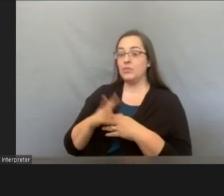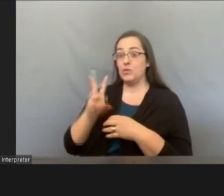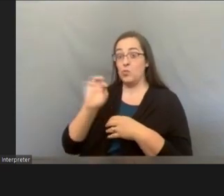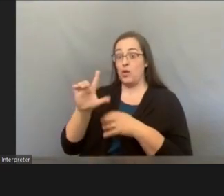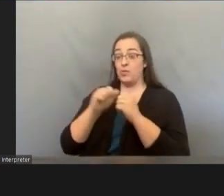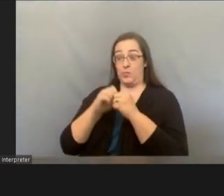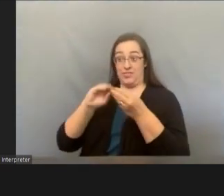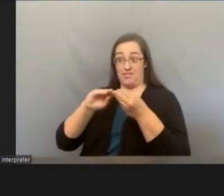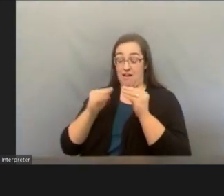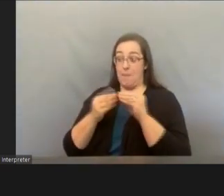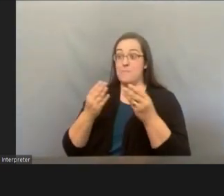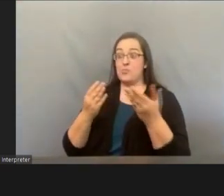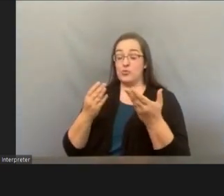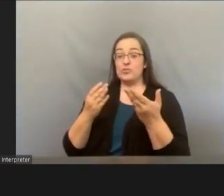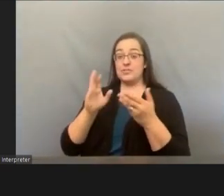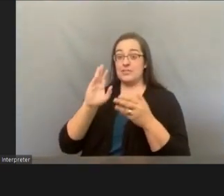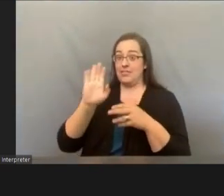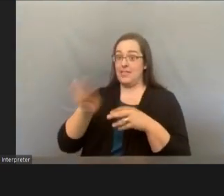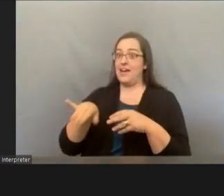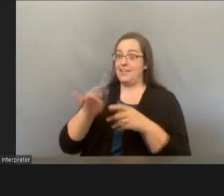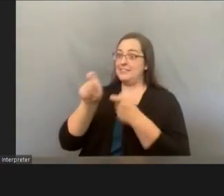POTENTIALLY BE ON THAT SIDE IF